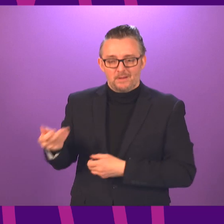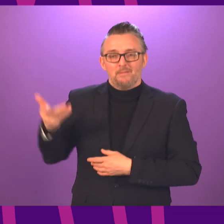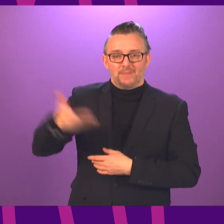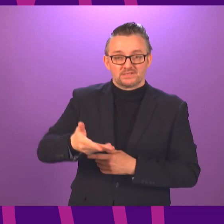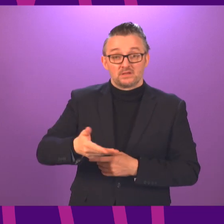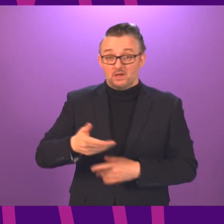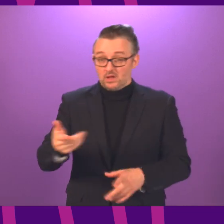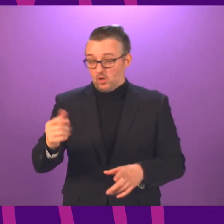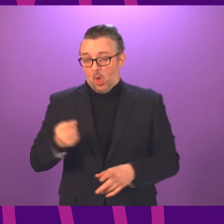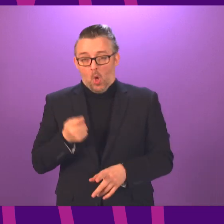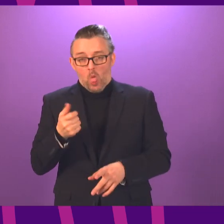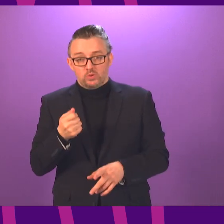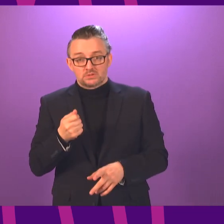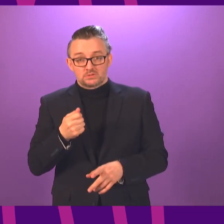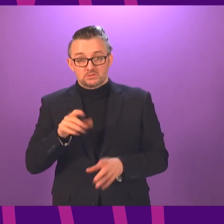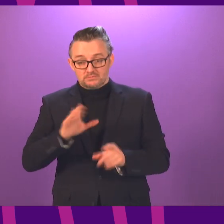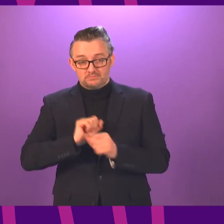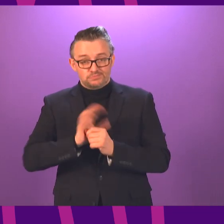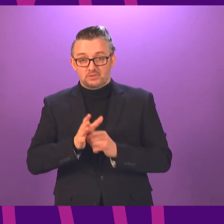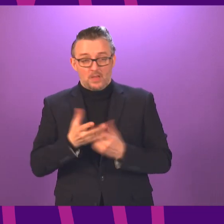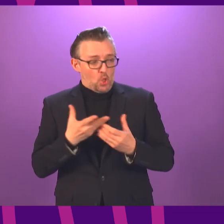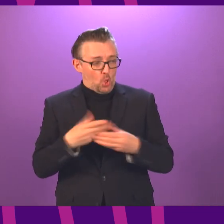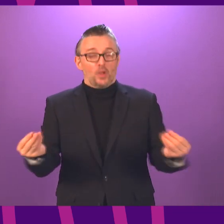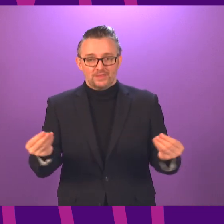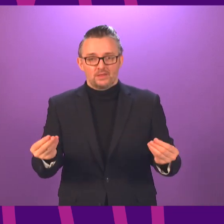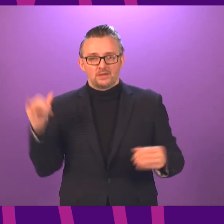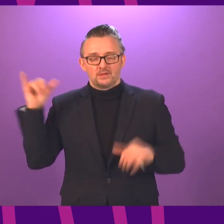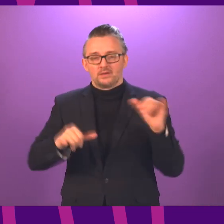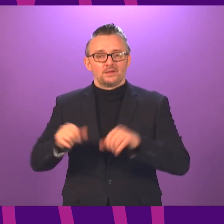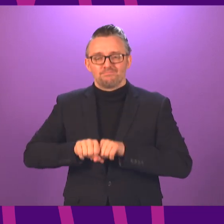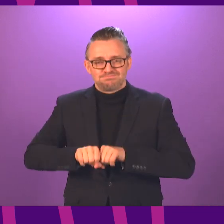almost been eliminated here. We do not want to have that happen again if we can avoid